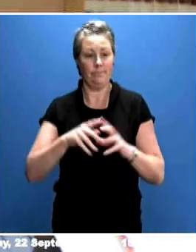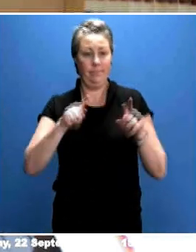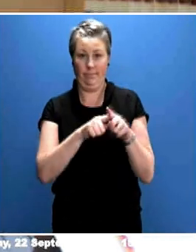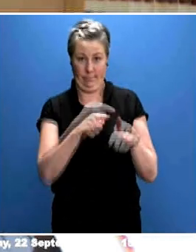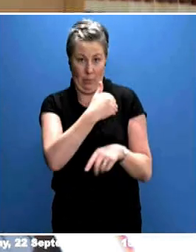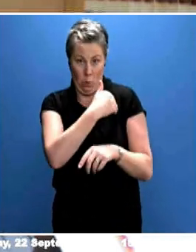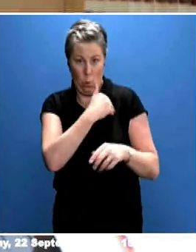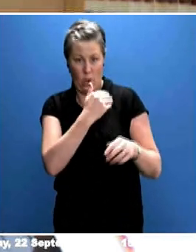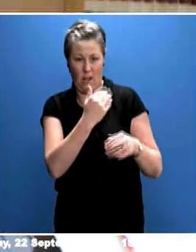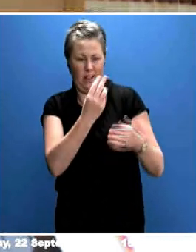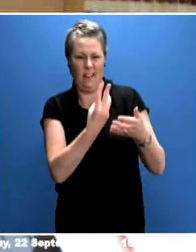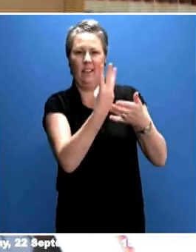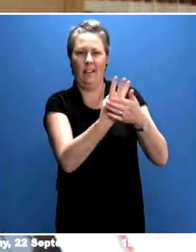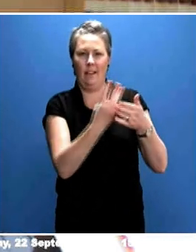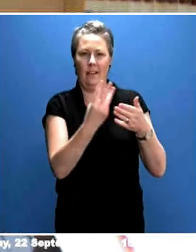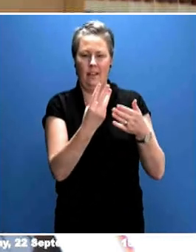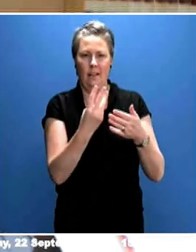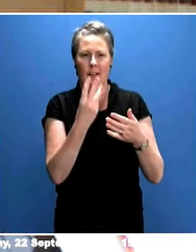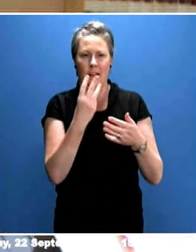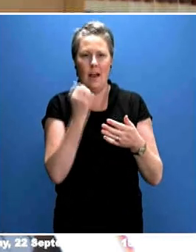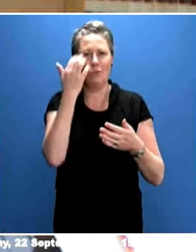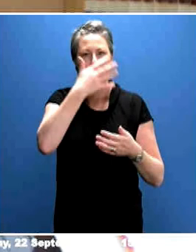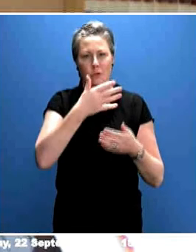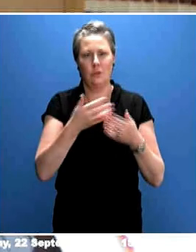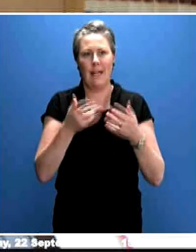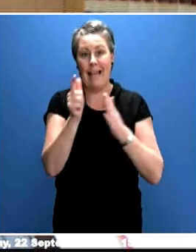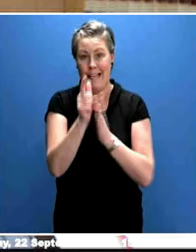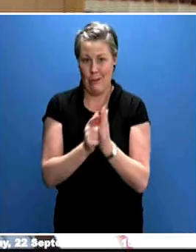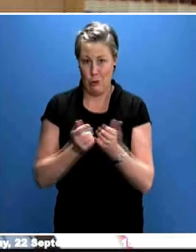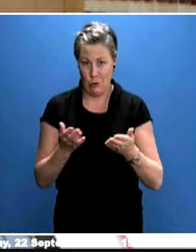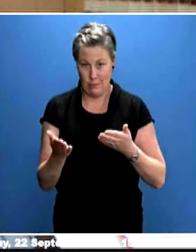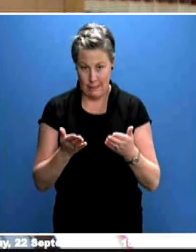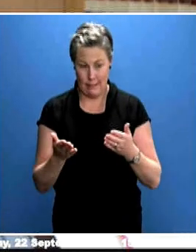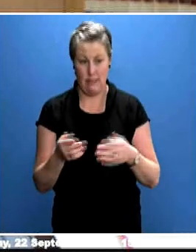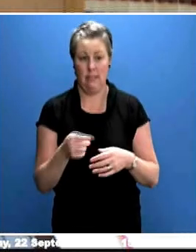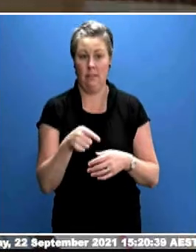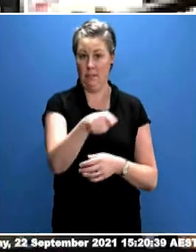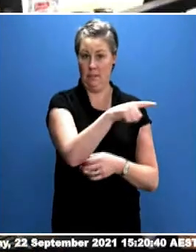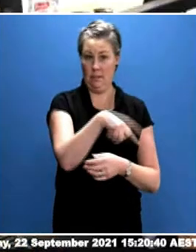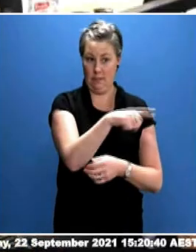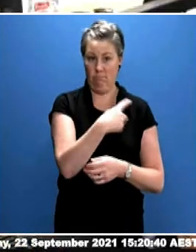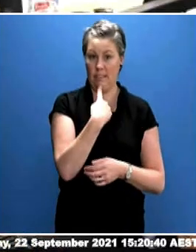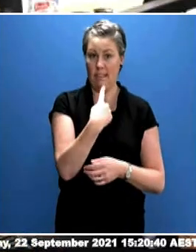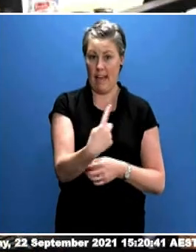was that ALS saw children in the Kath French Centre